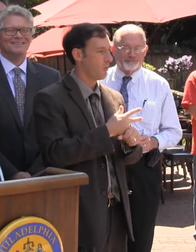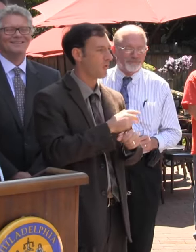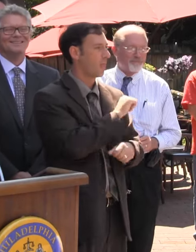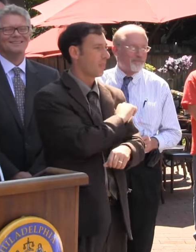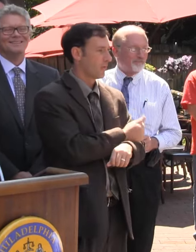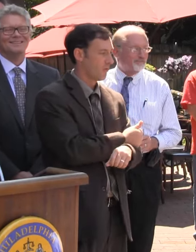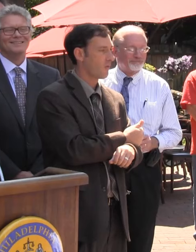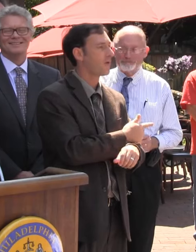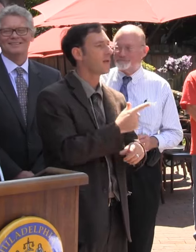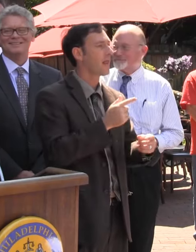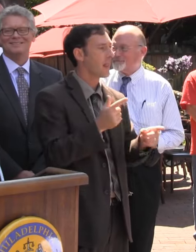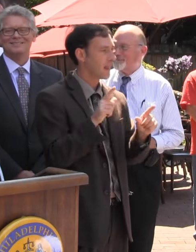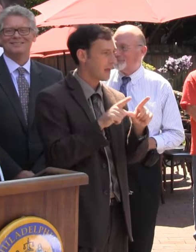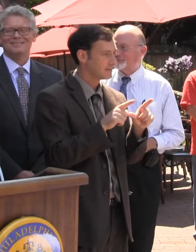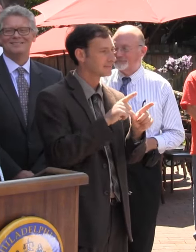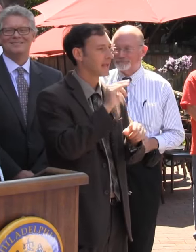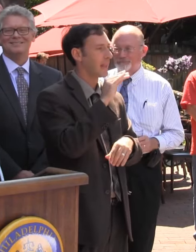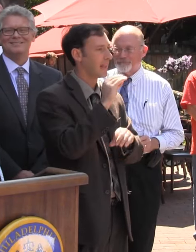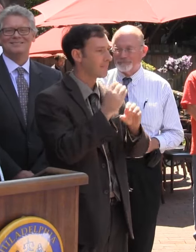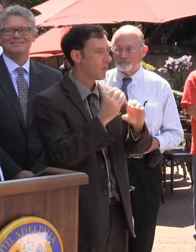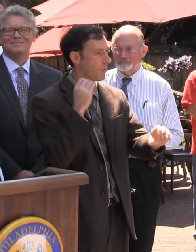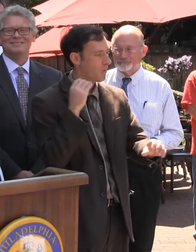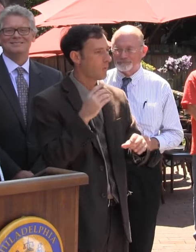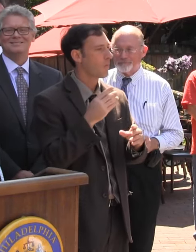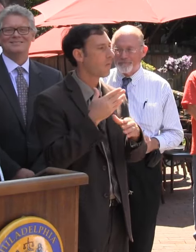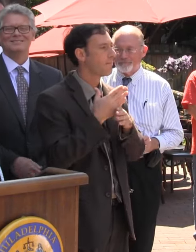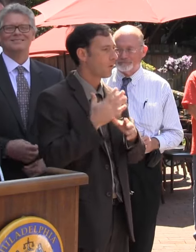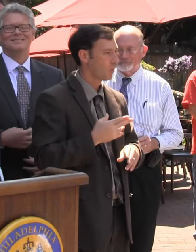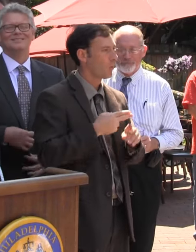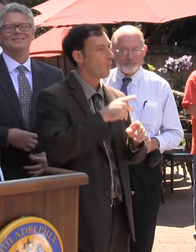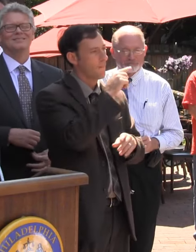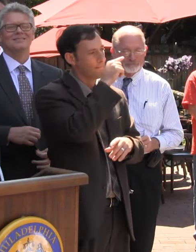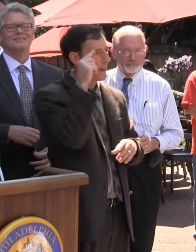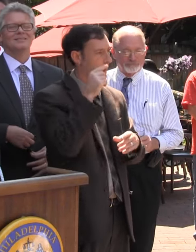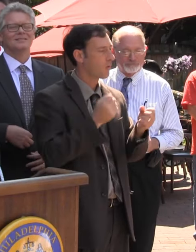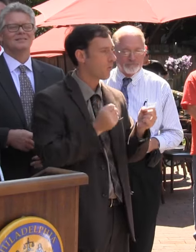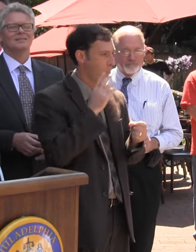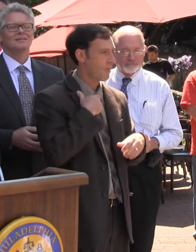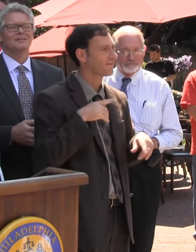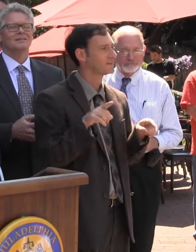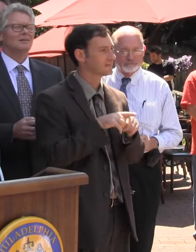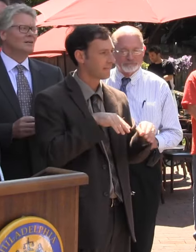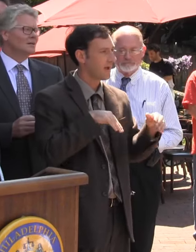limo partners also known as Black Cars, will be given the same access inside the traffic